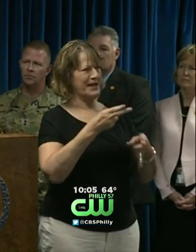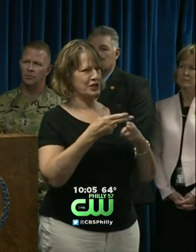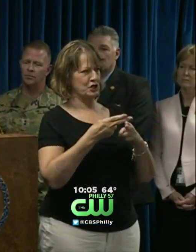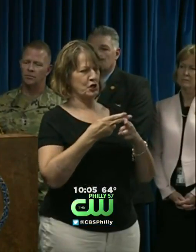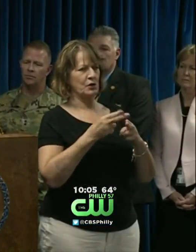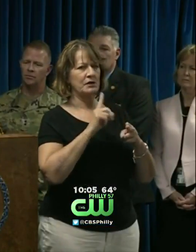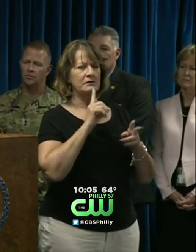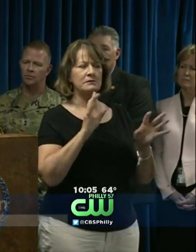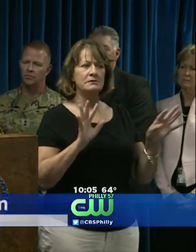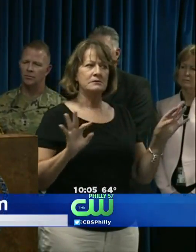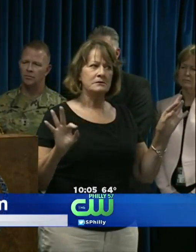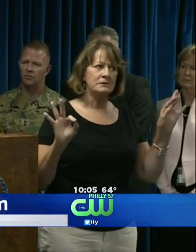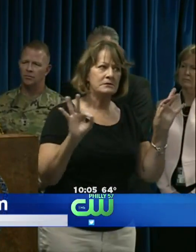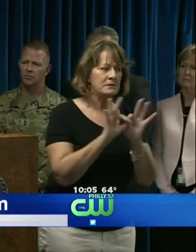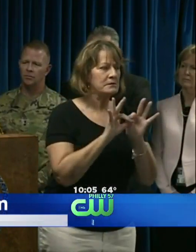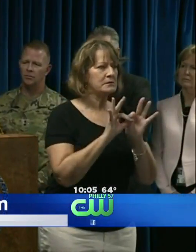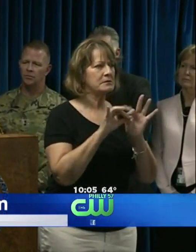ORDERED RESIDENTS OF LOW LYING